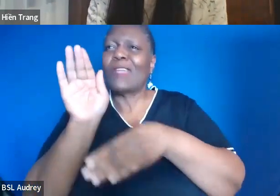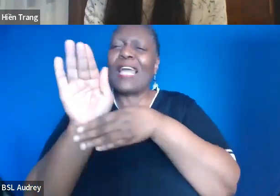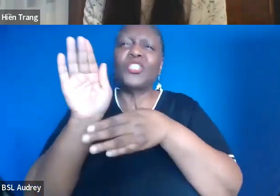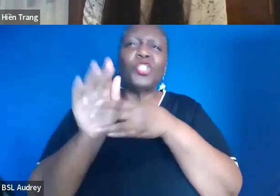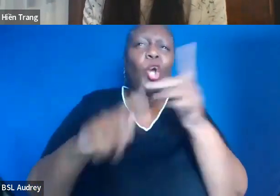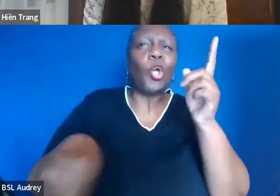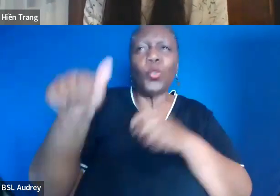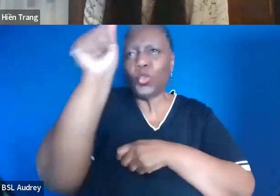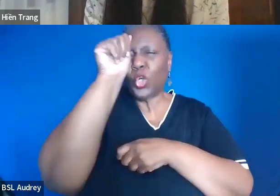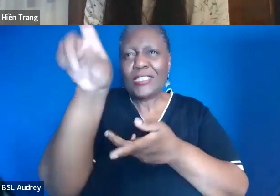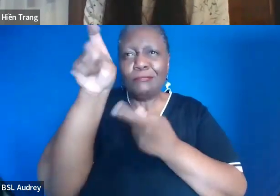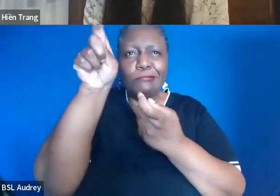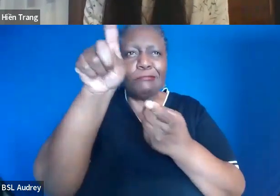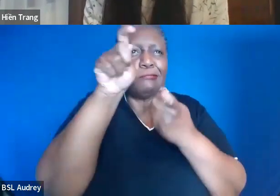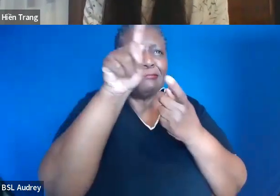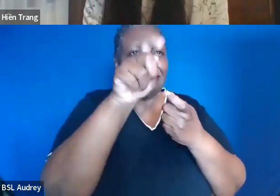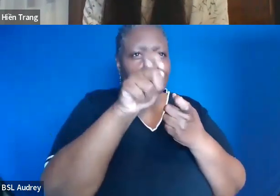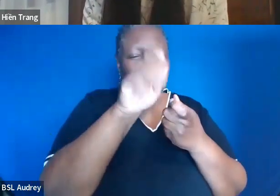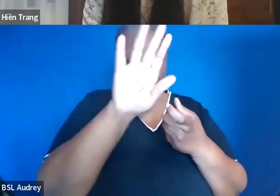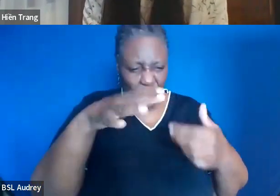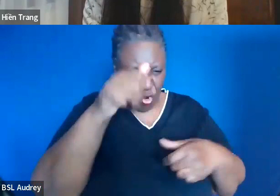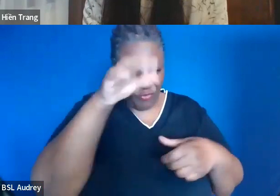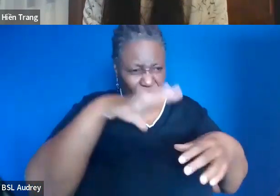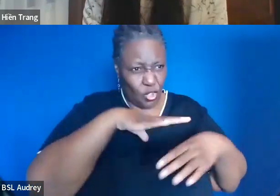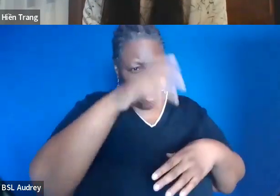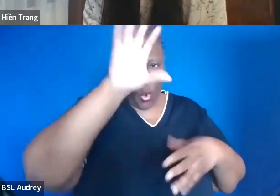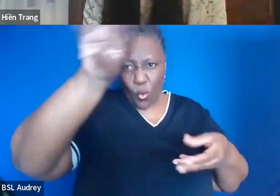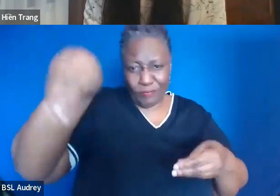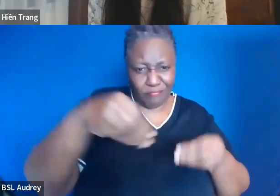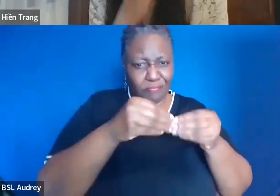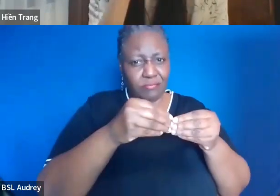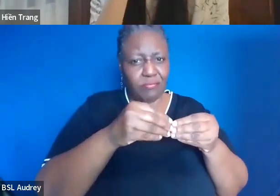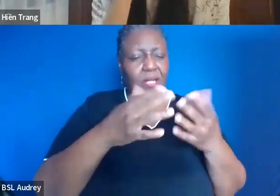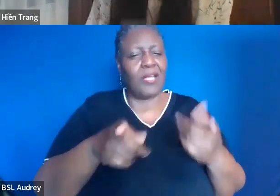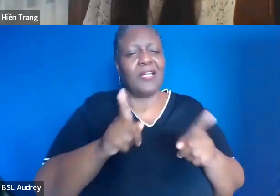of knowledge and then grappling that with what I know the language feels like and sounds like